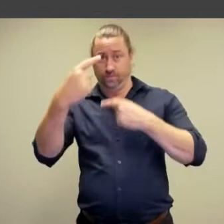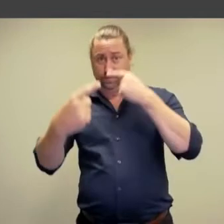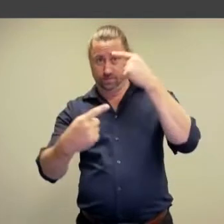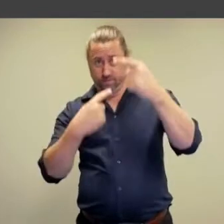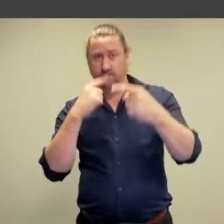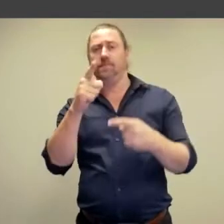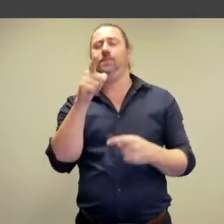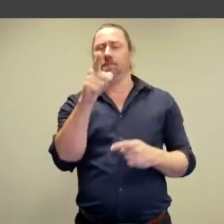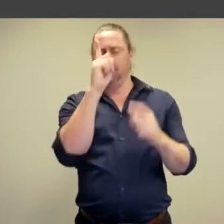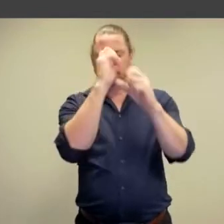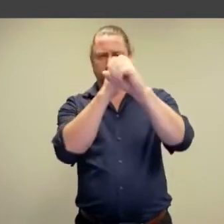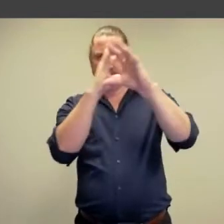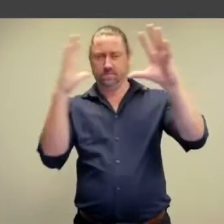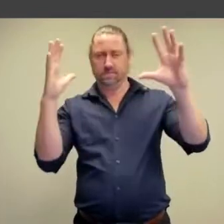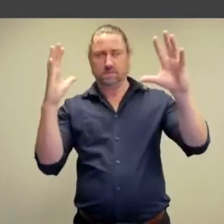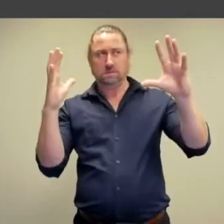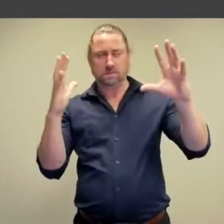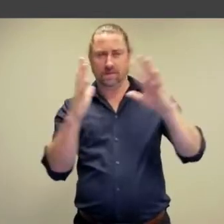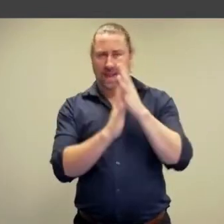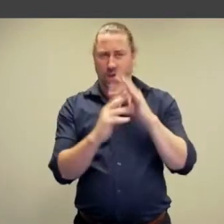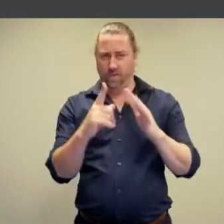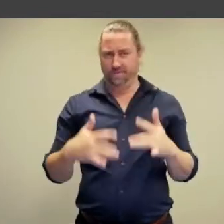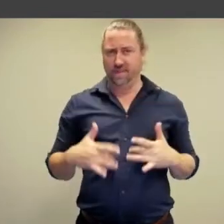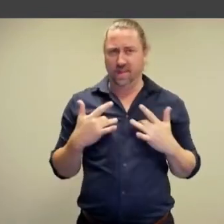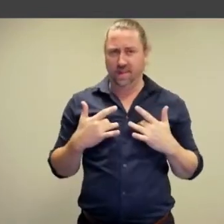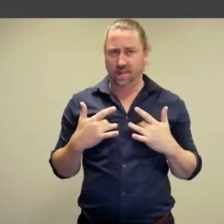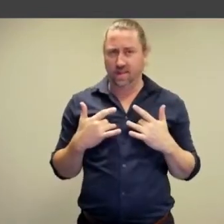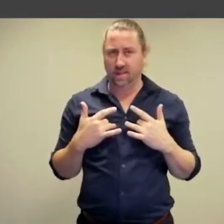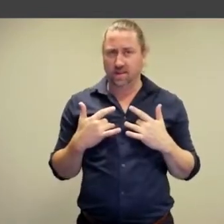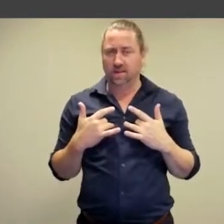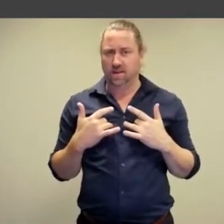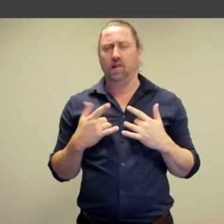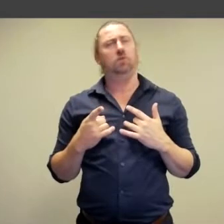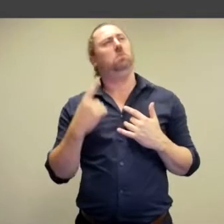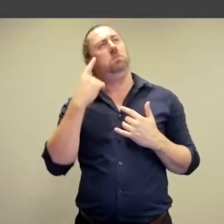how it might make you feel and maybe